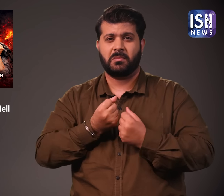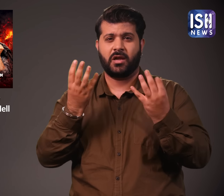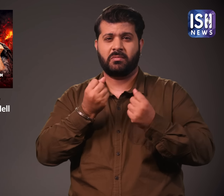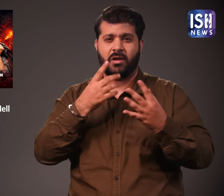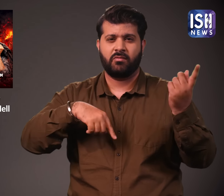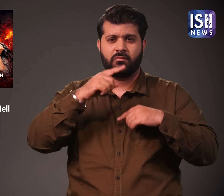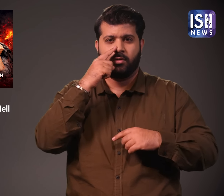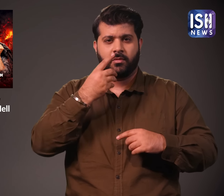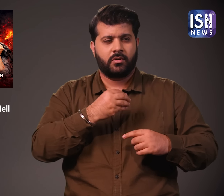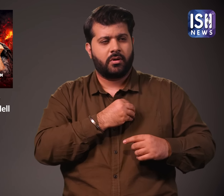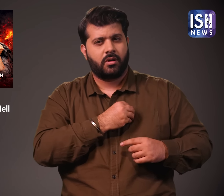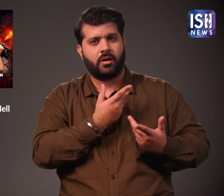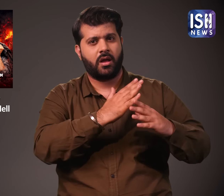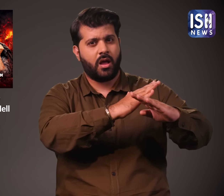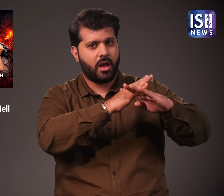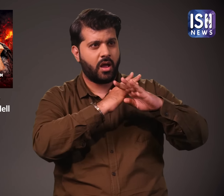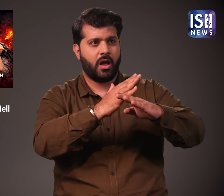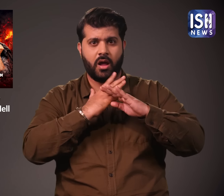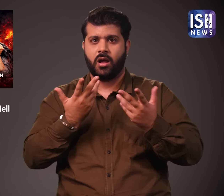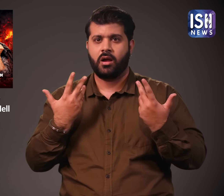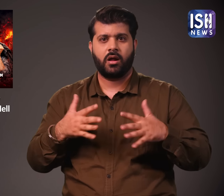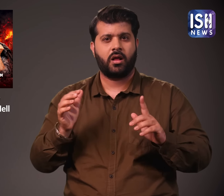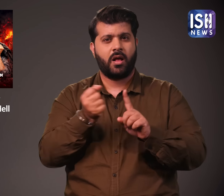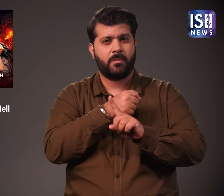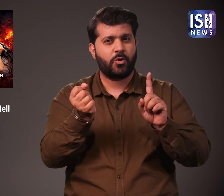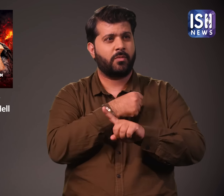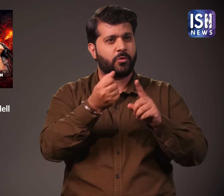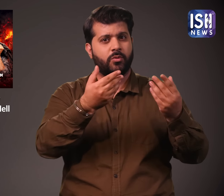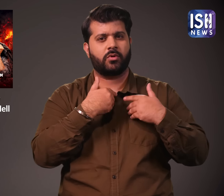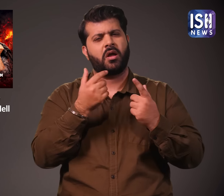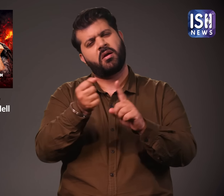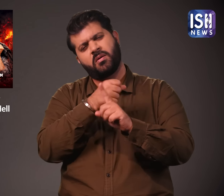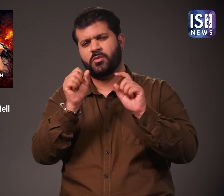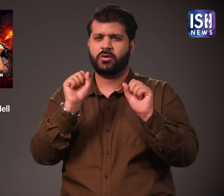Many women endured this and had no grievance redressal despite the abuse they faced.